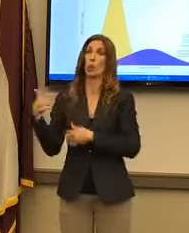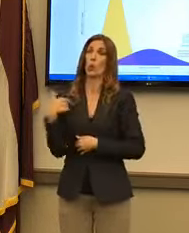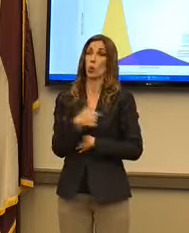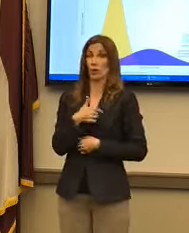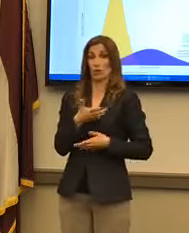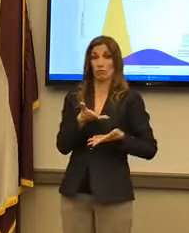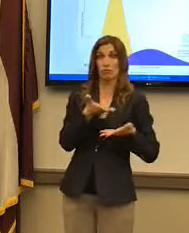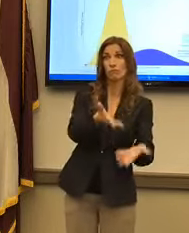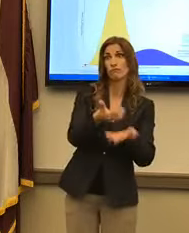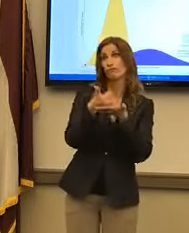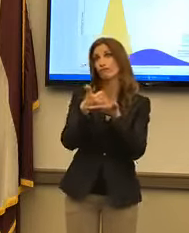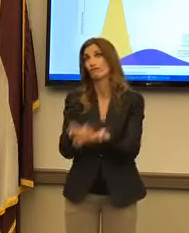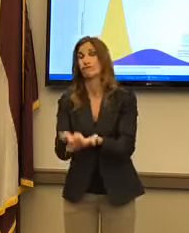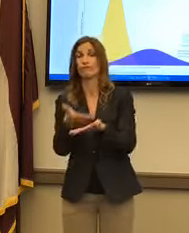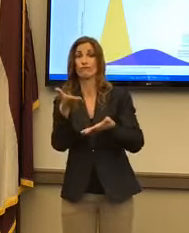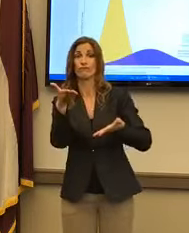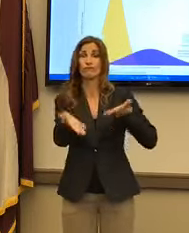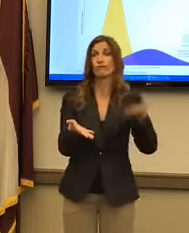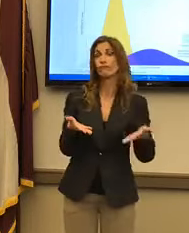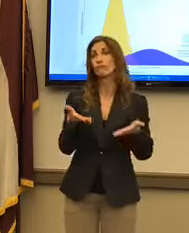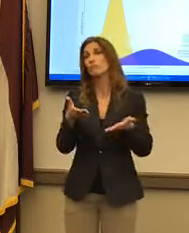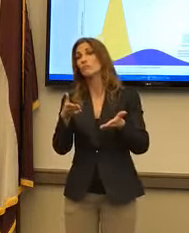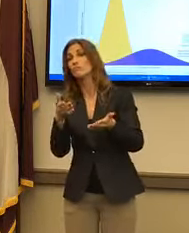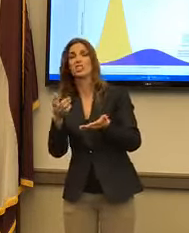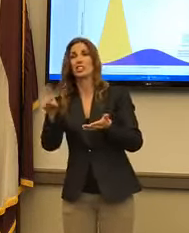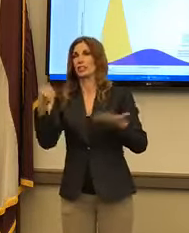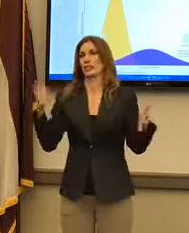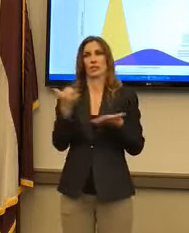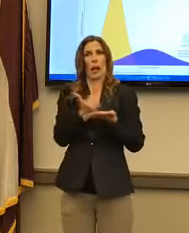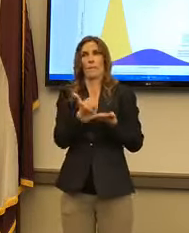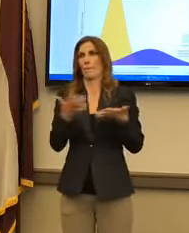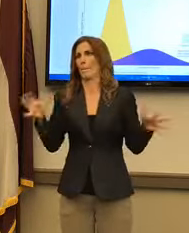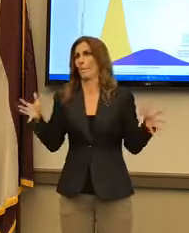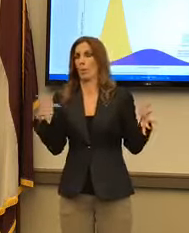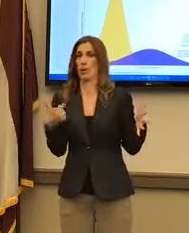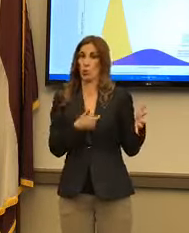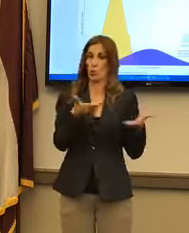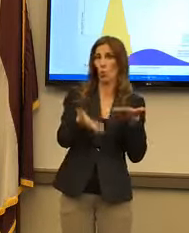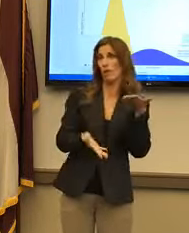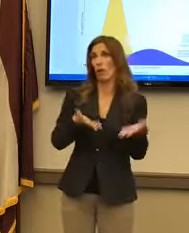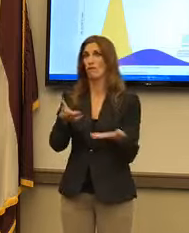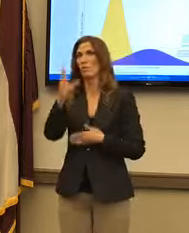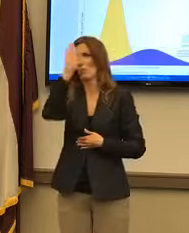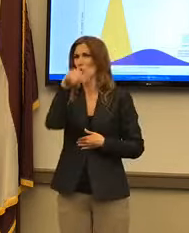just really to help out because we know that these facilities are facing some